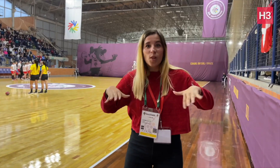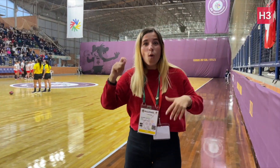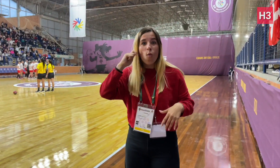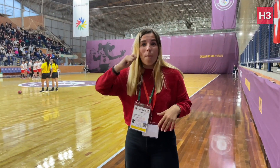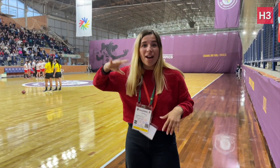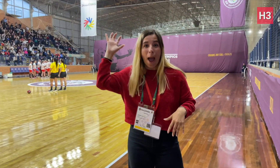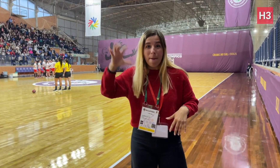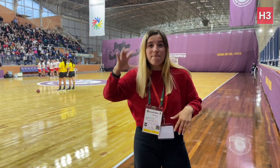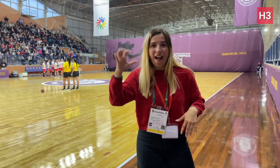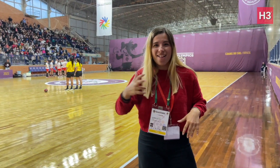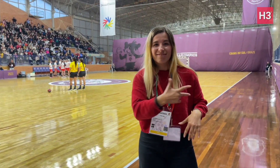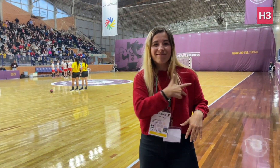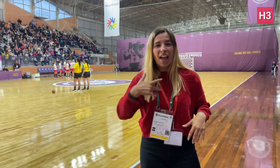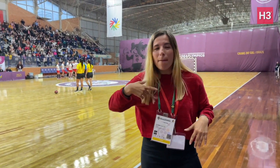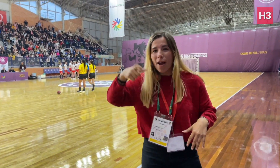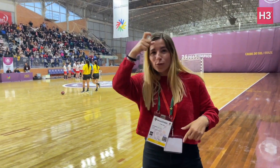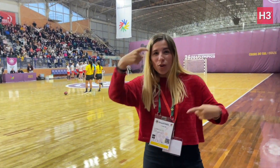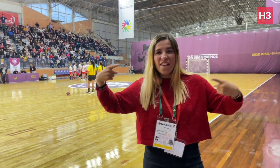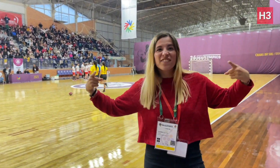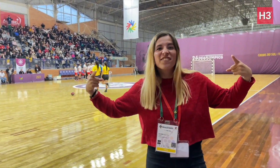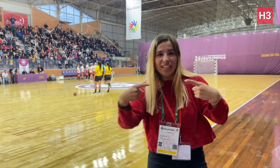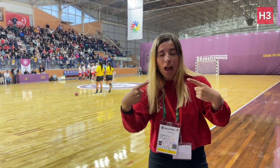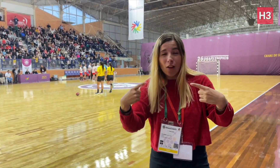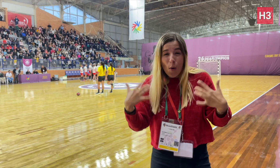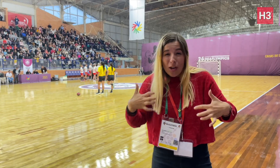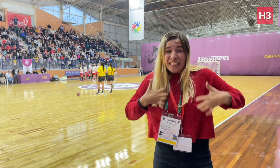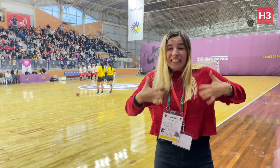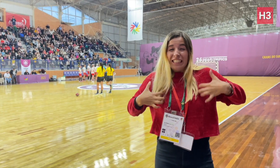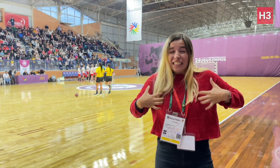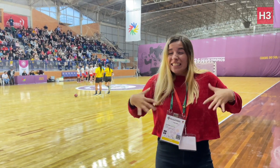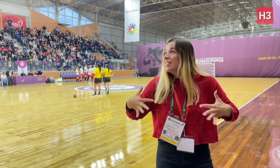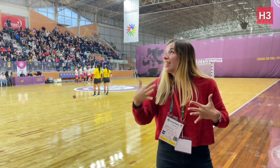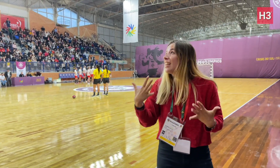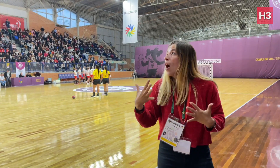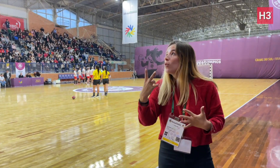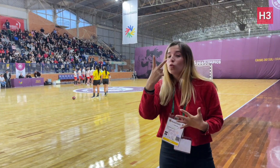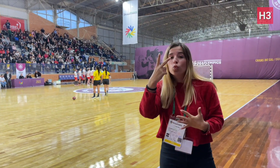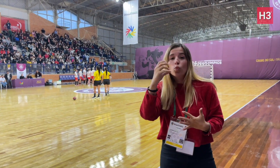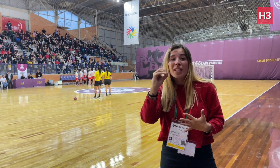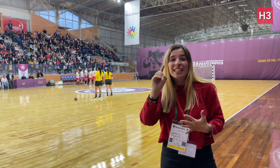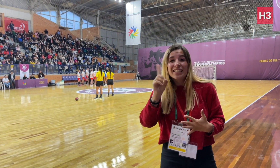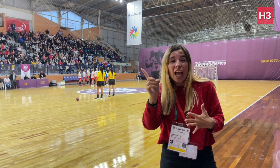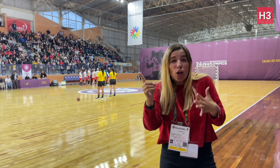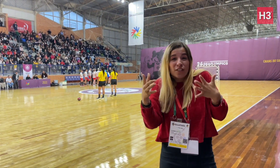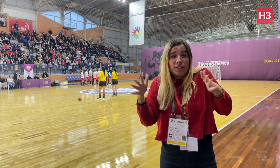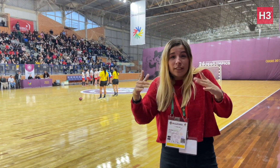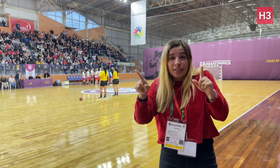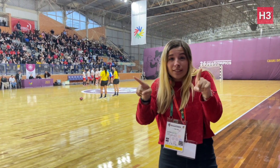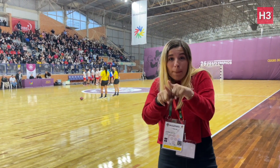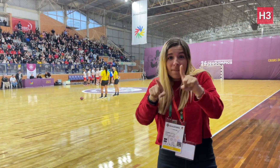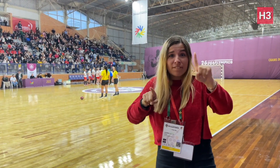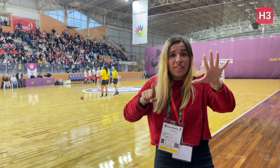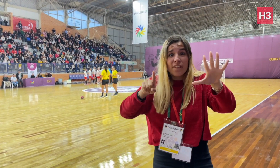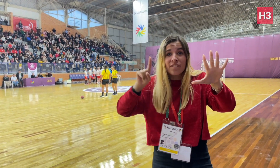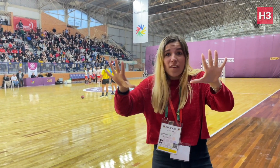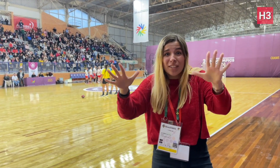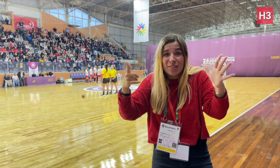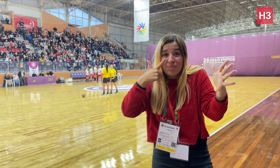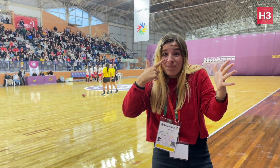We’re here at the Women's Handball’s final between Denmark and Turkey. It's a very exciting game. We’re tied 15-15 with only 20 seconds left.